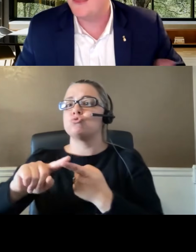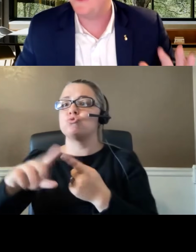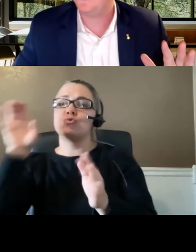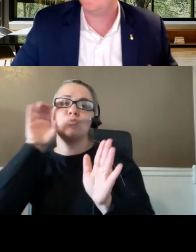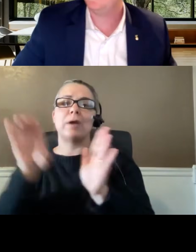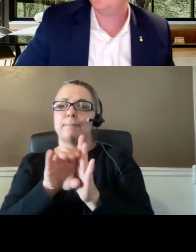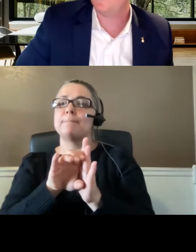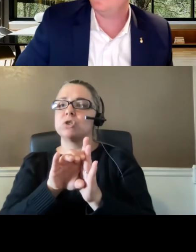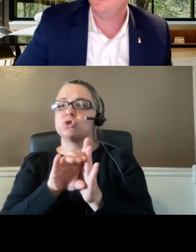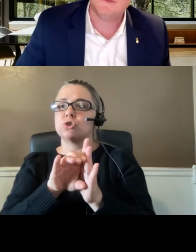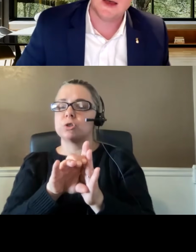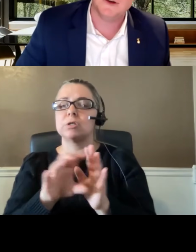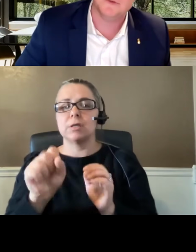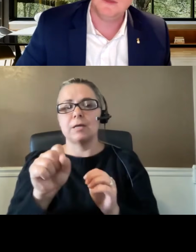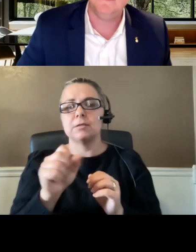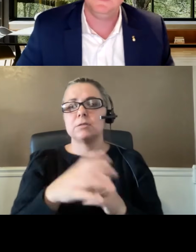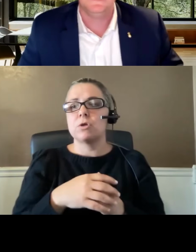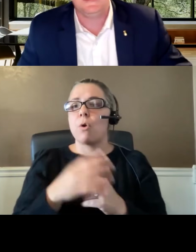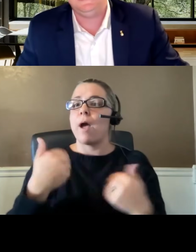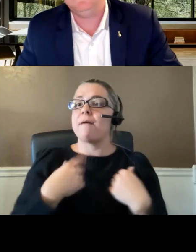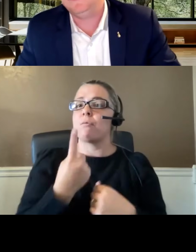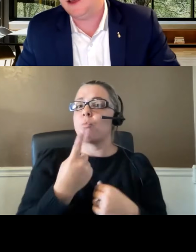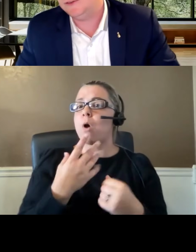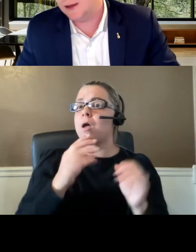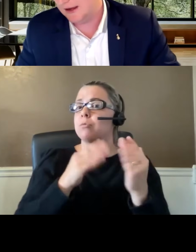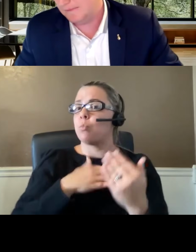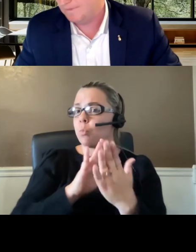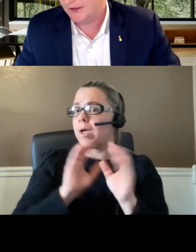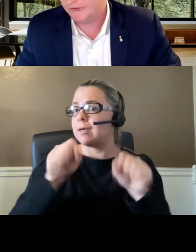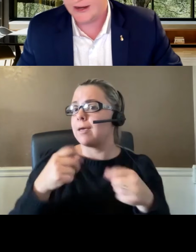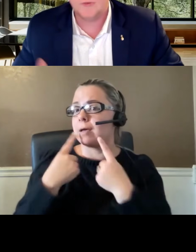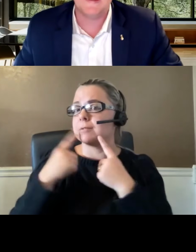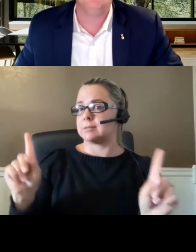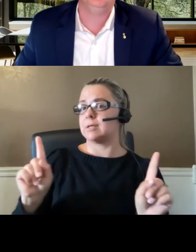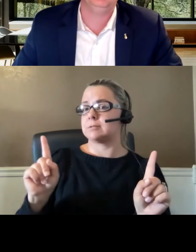there's an accessible way to achieve the outcome. So maybe I have devised a second way of somebody